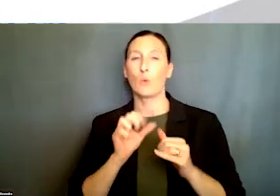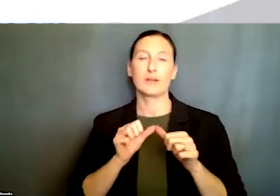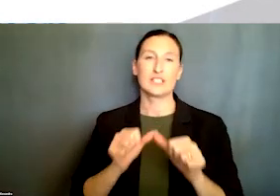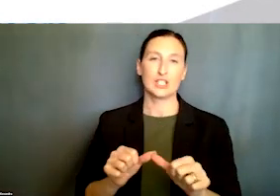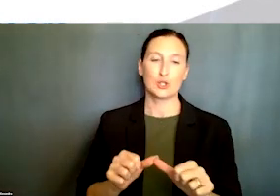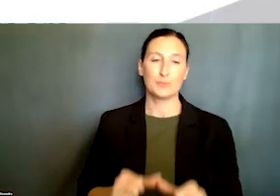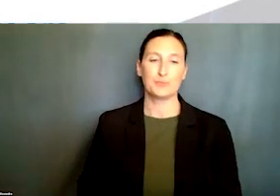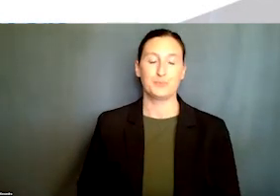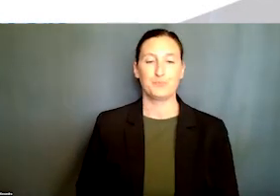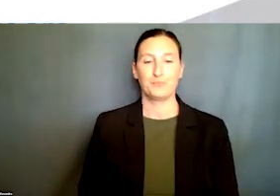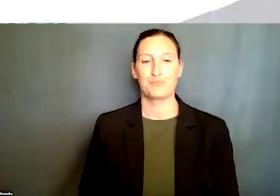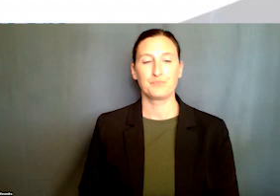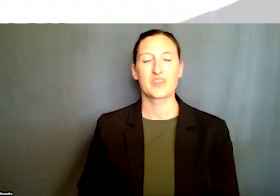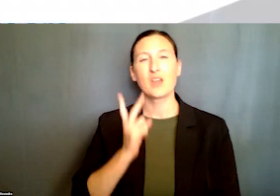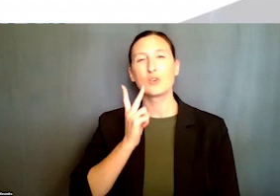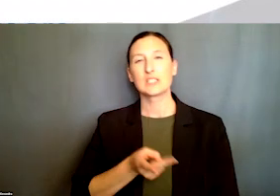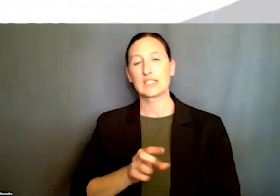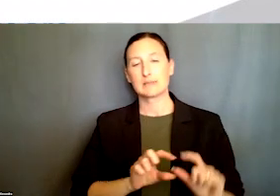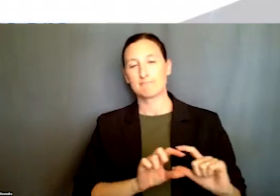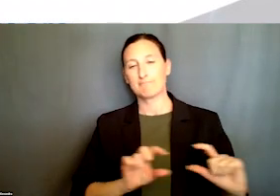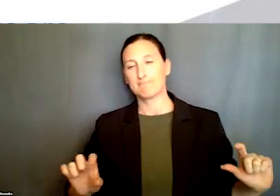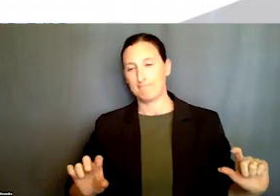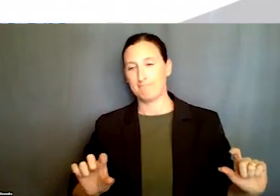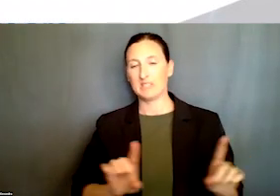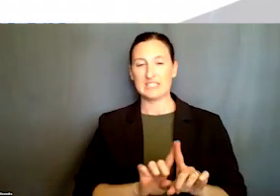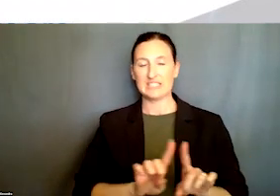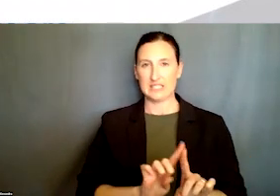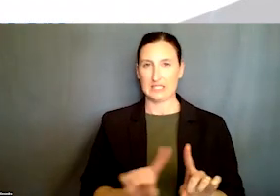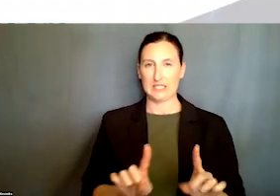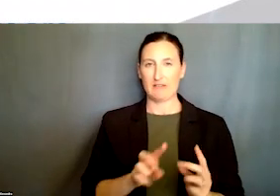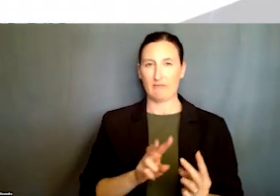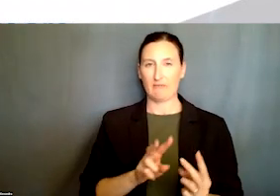You can see there's different partners, the ARP Windows on the Universe,